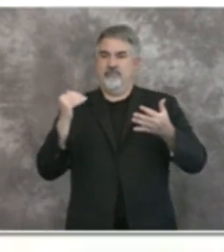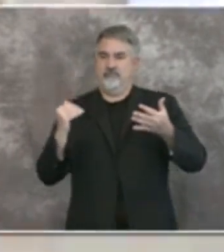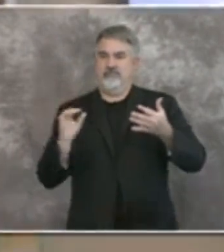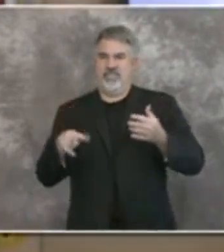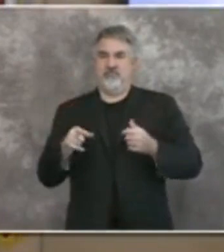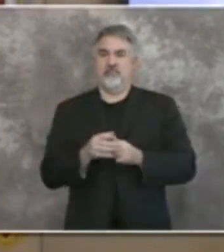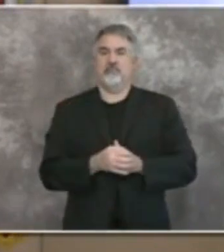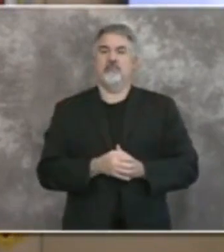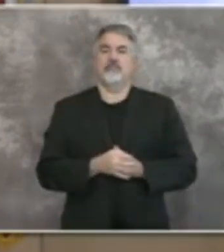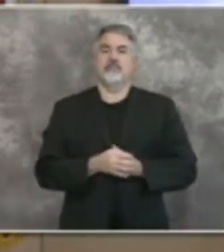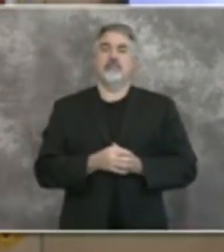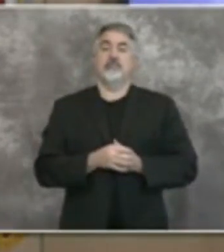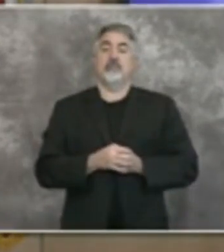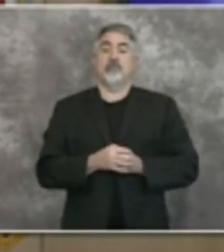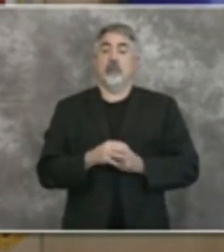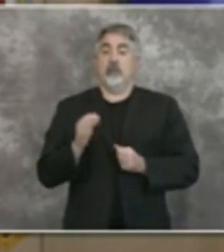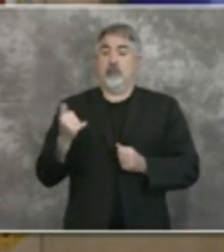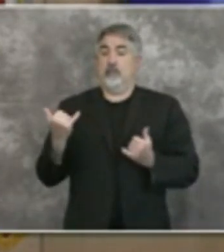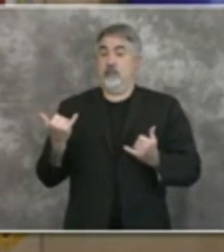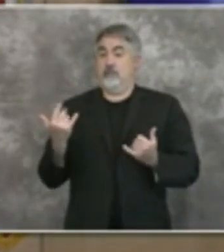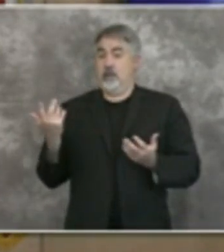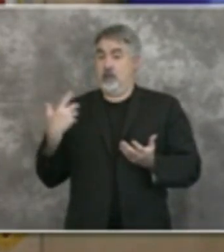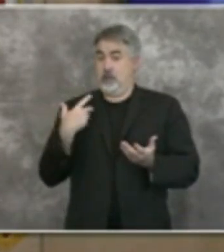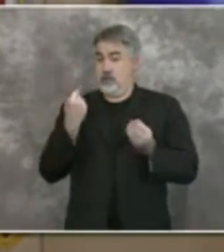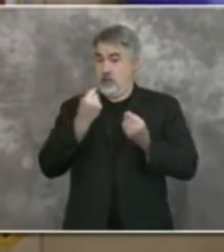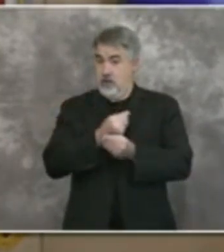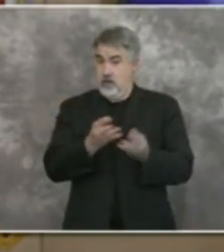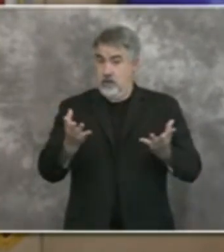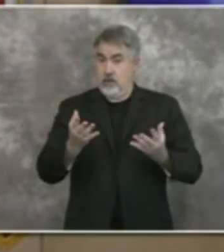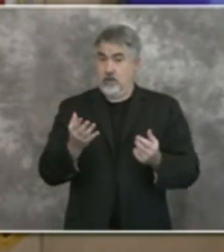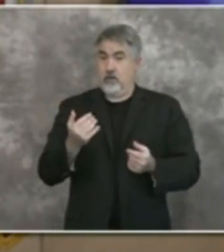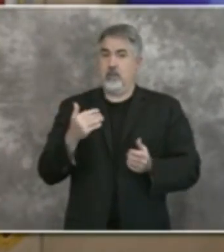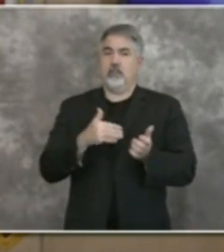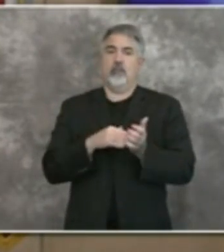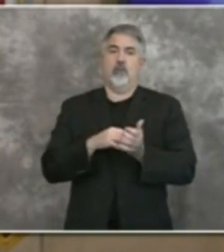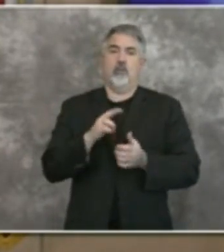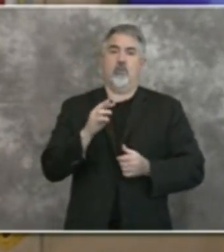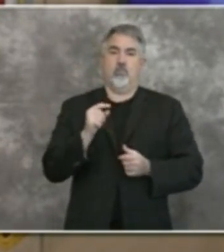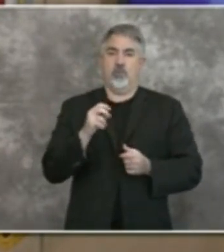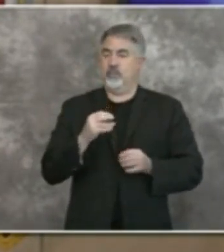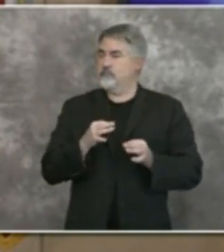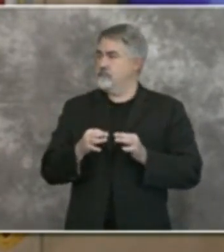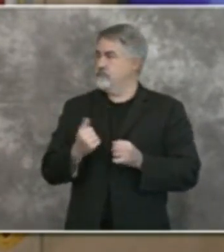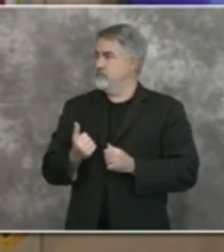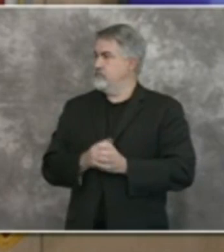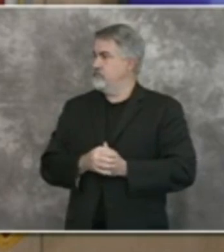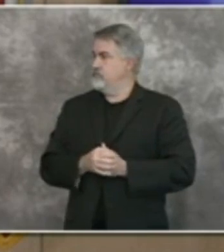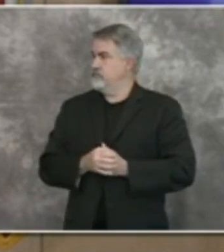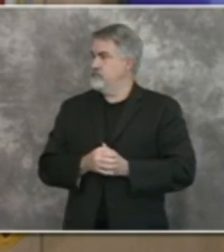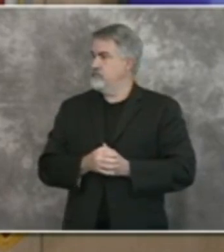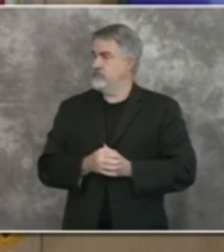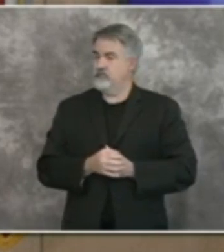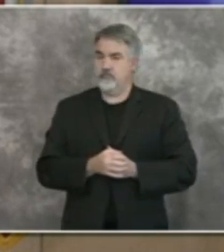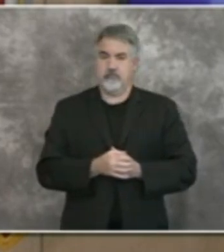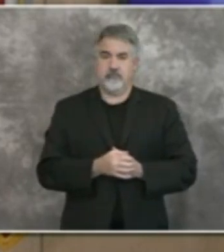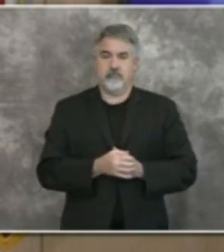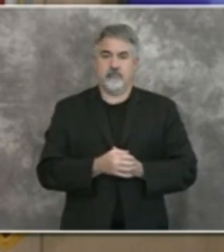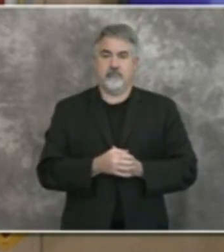DOUBLING RATE EVERY 33 DAYS. I SEE IS DOUBLING RATE EVERY 34 DAYS ALONG WITH THE LOSS OF LIFE REFLECTED THAT CONCLUDES MY SECTION THE REPORT I'LL